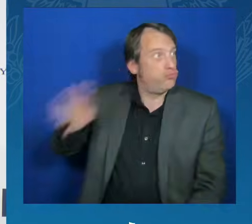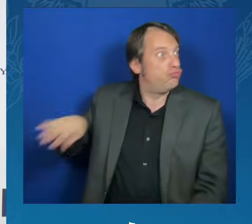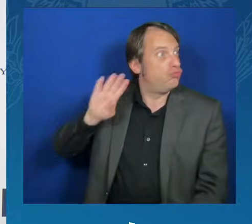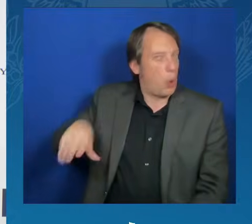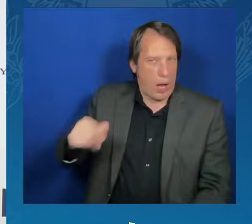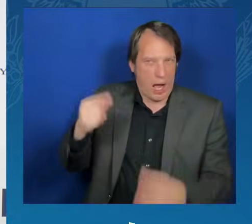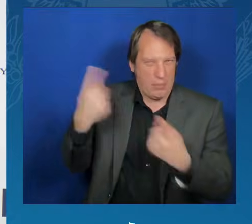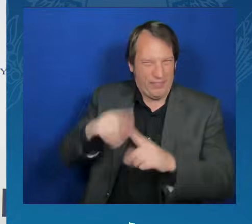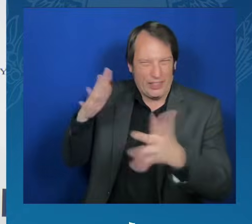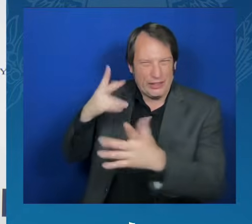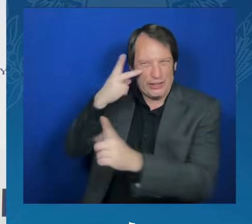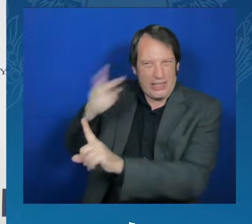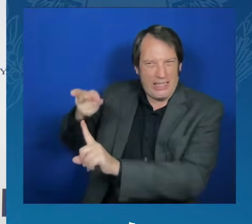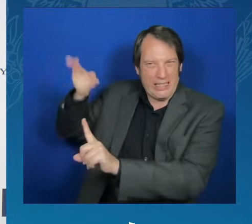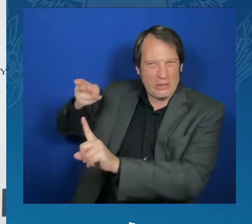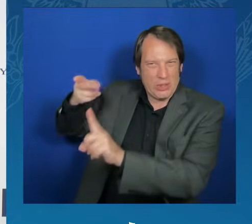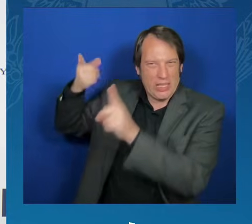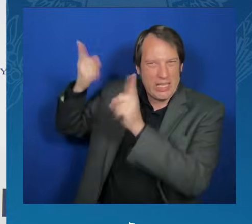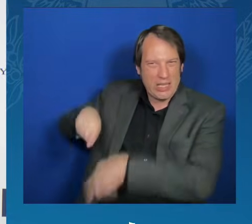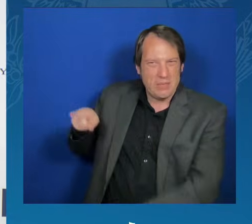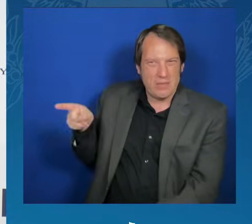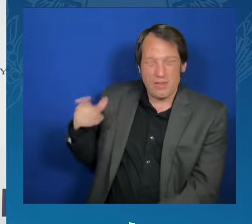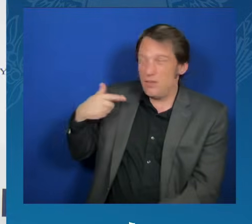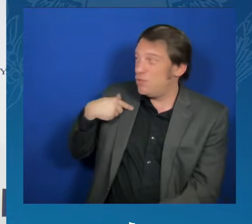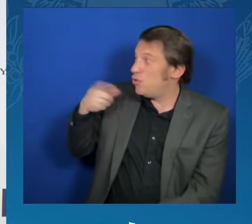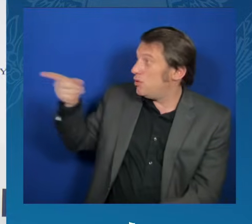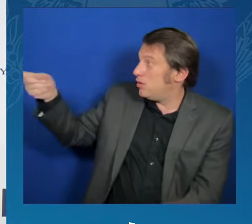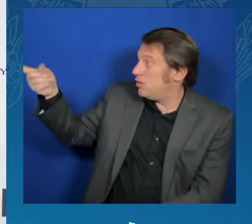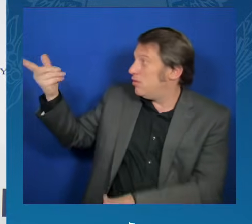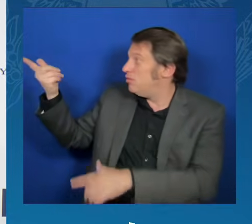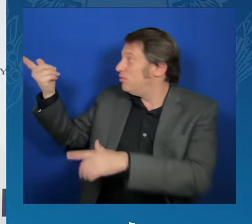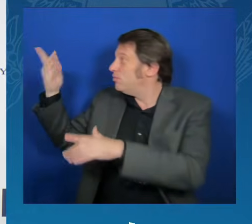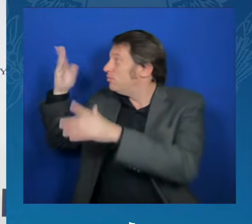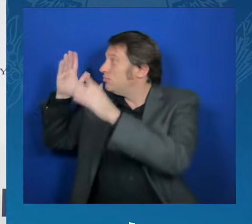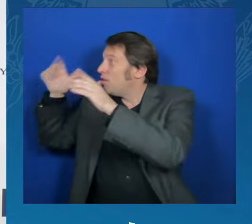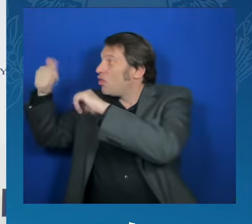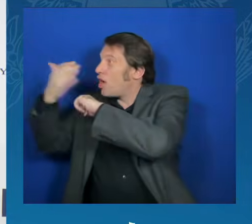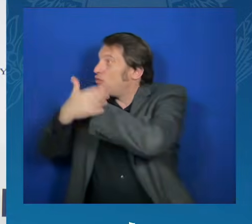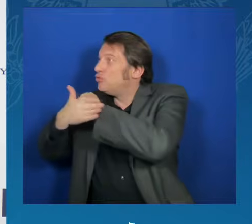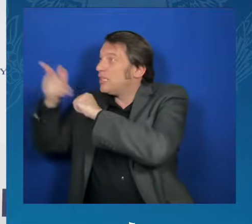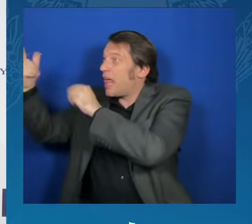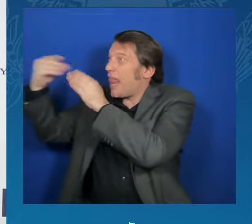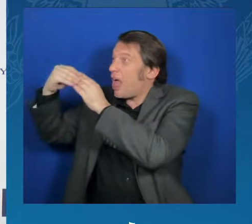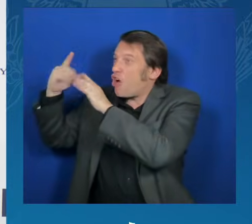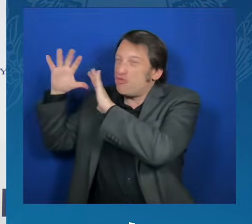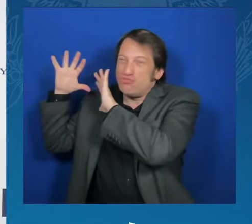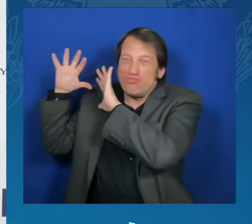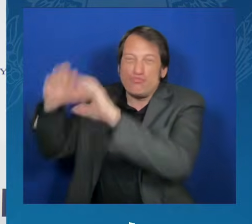And in the case of Putin, that means all of Europe would be threatened.